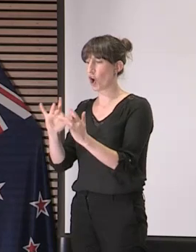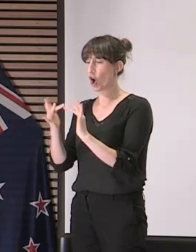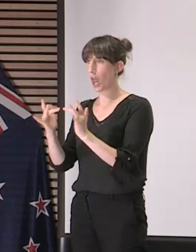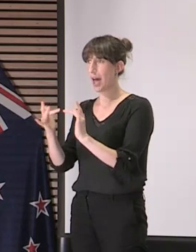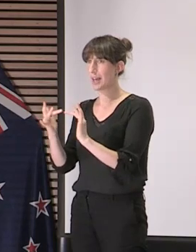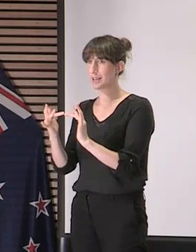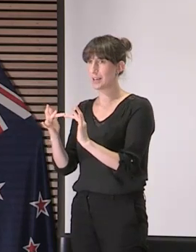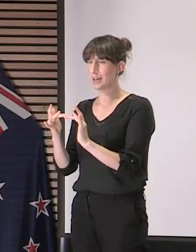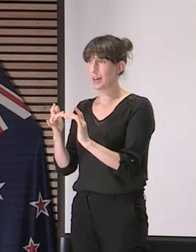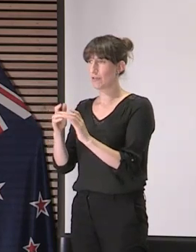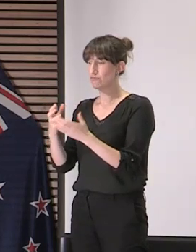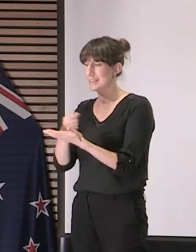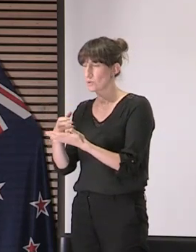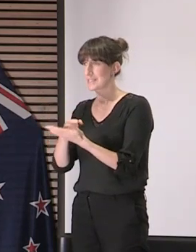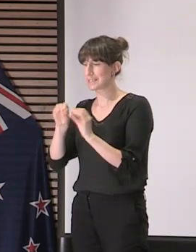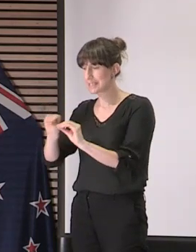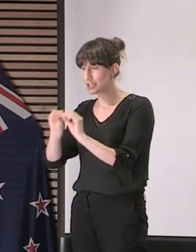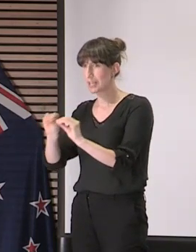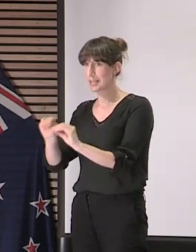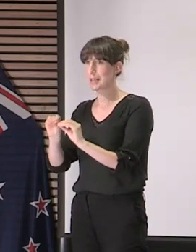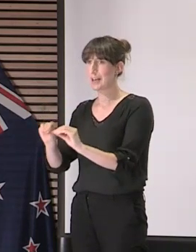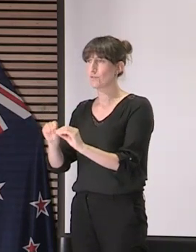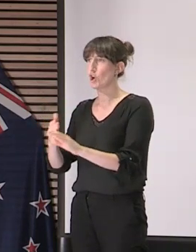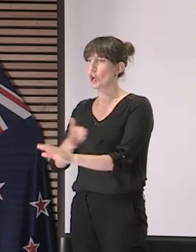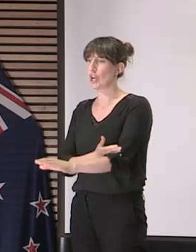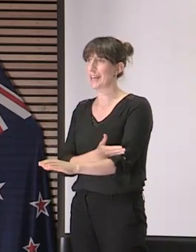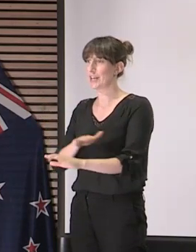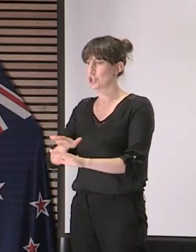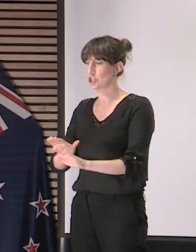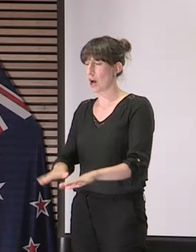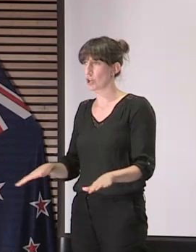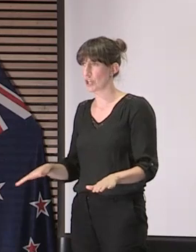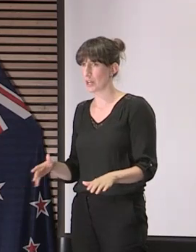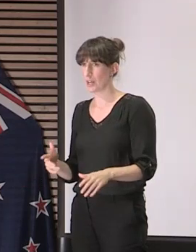That's a matter for those